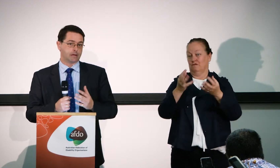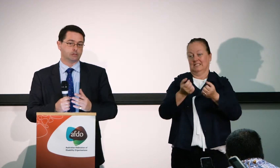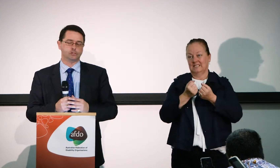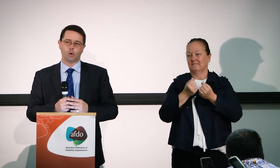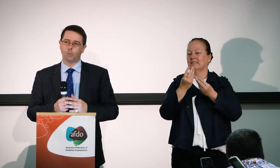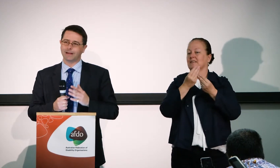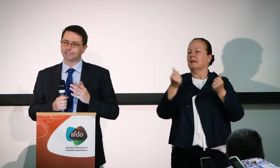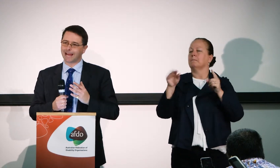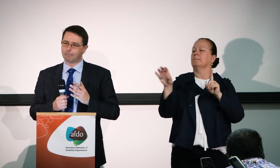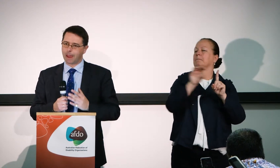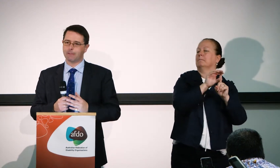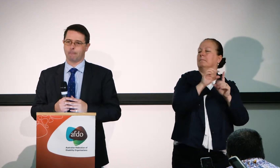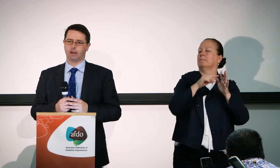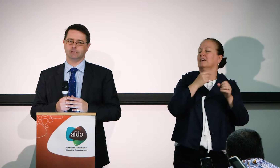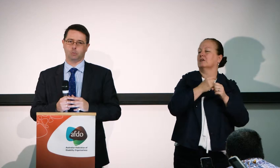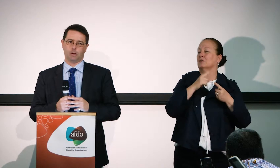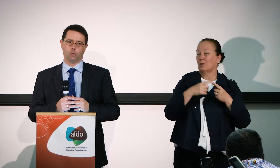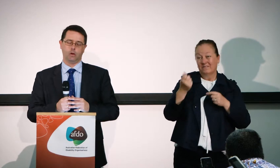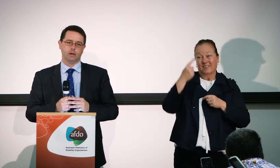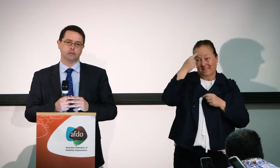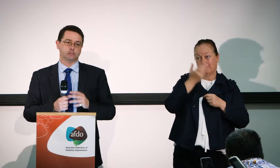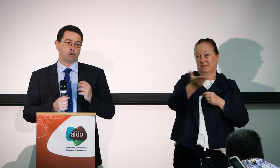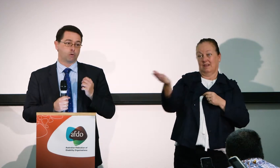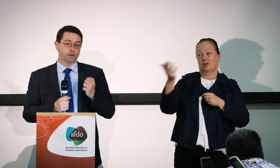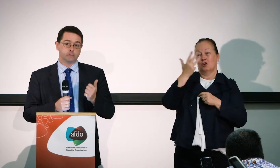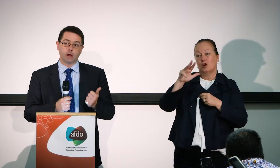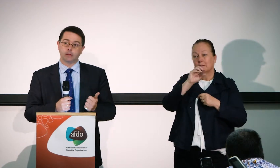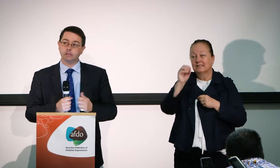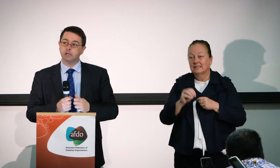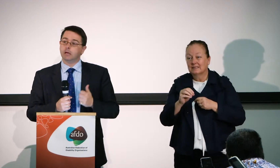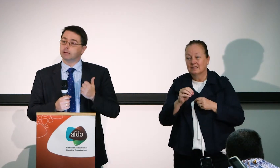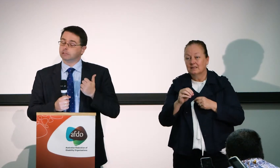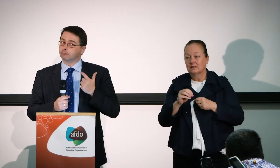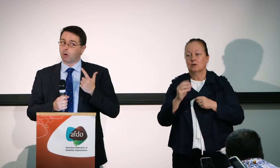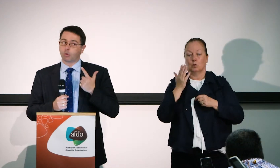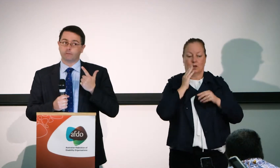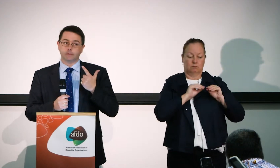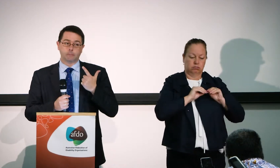so we need to keep them in mind as well, It is the role of the NDIS